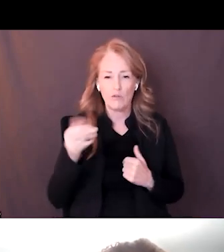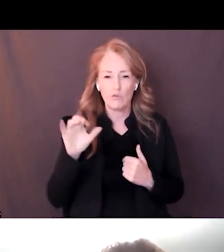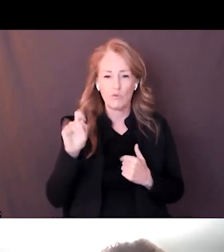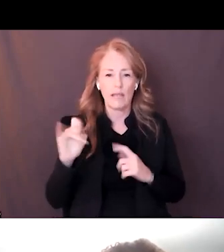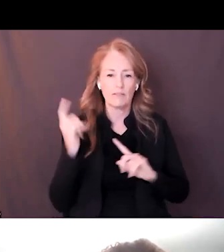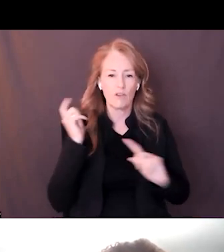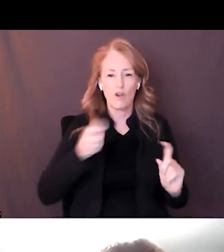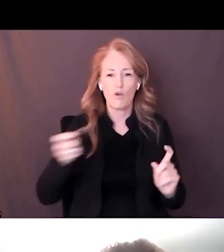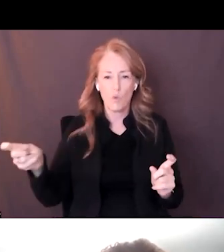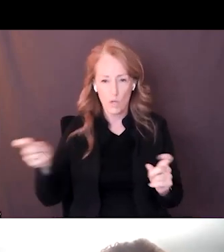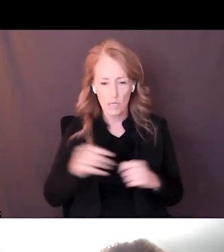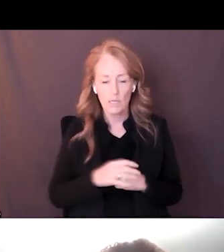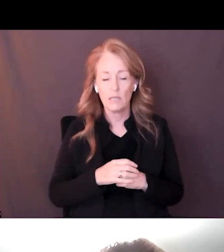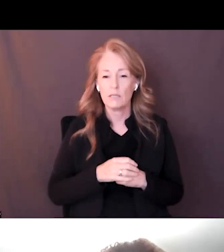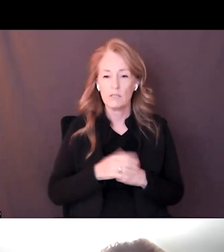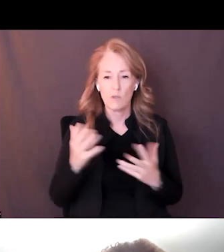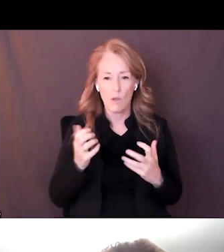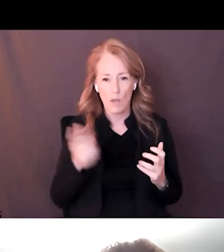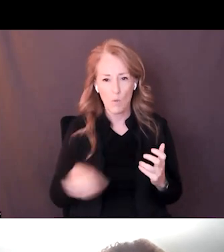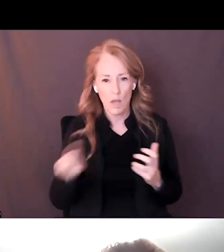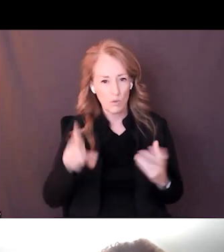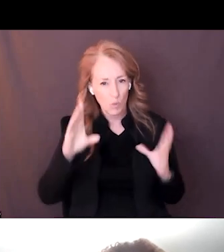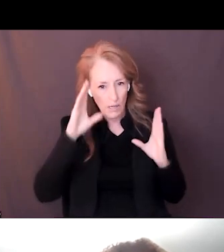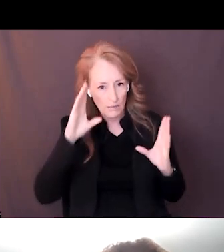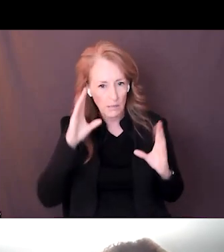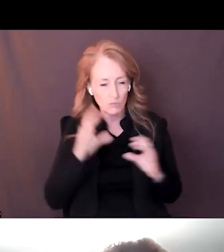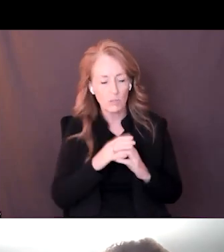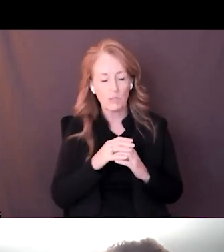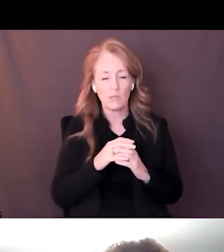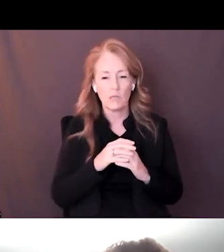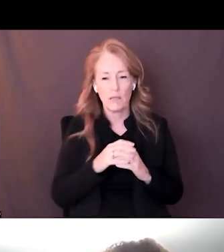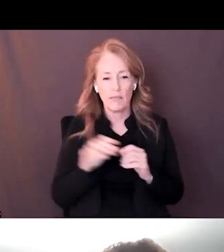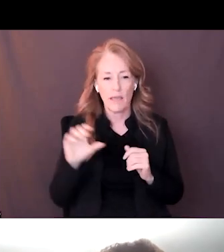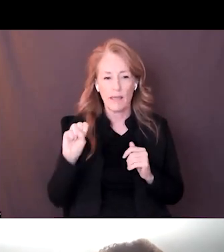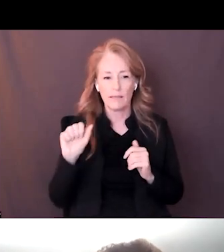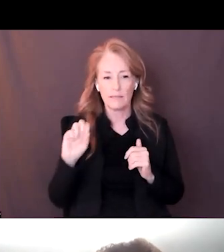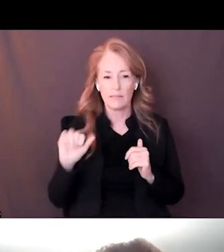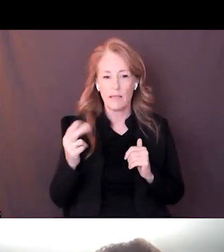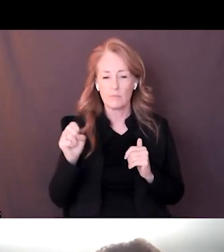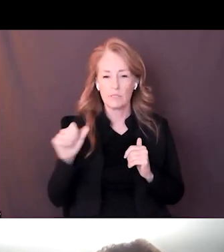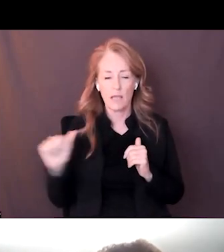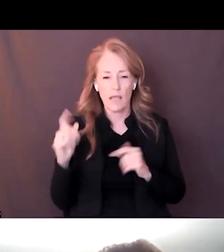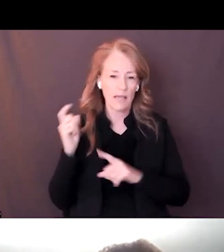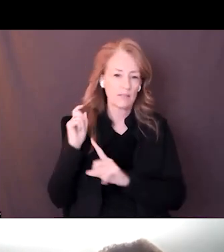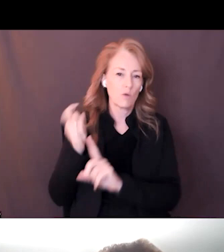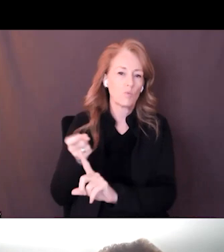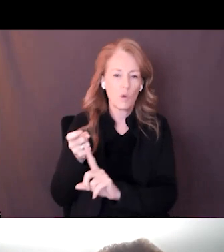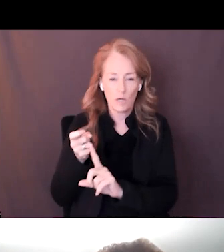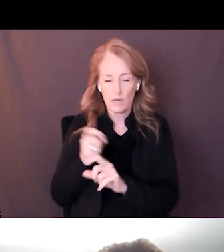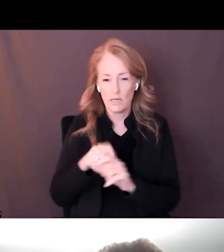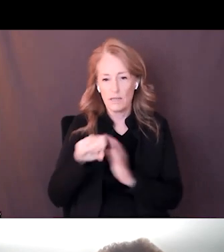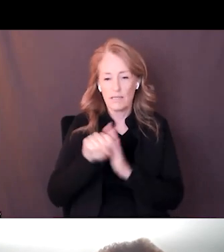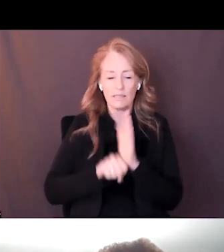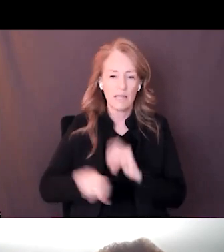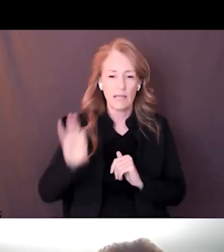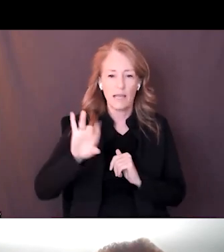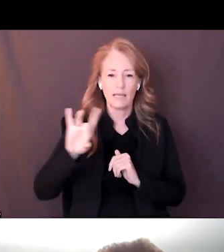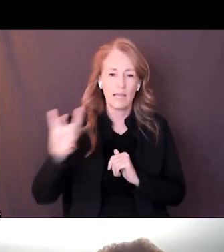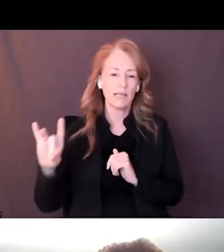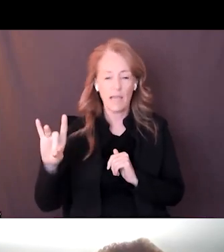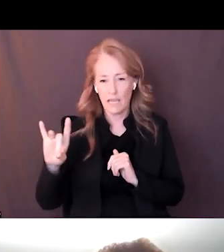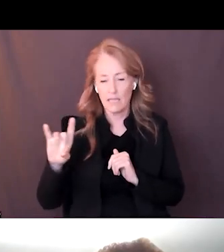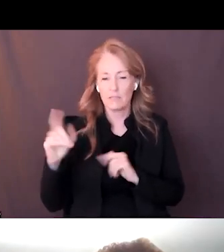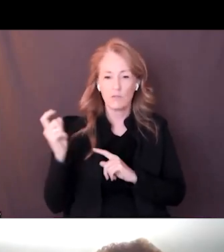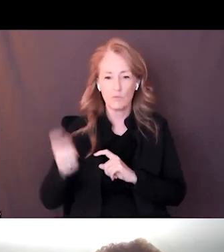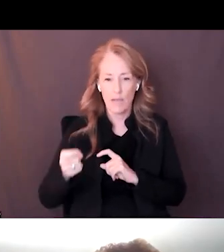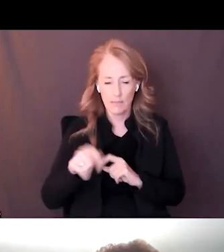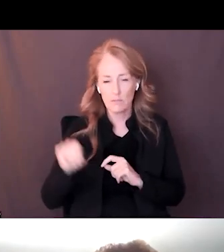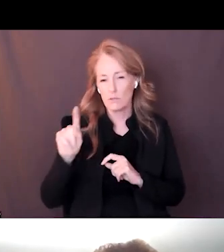PEOPLE'S ATTENTION TO THE FACT THAT SAMHSA AWARDED THE STATE 988 GRANTS, THE TRIBAL,